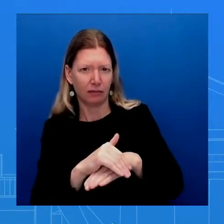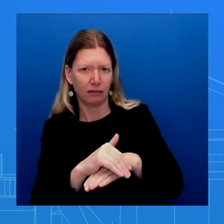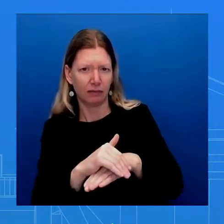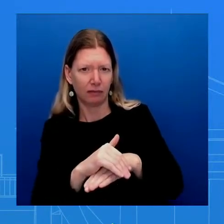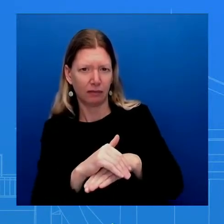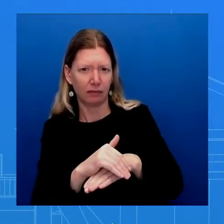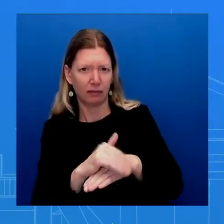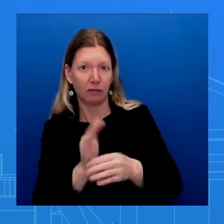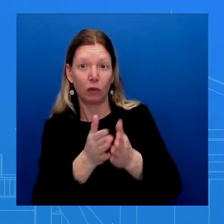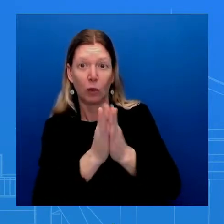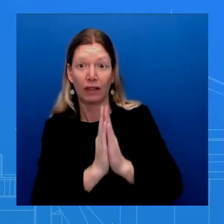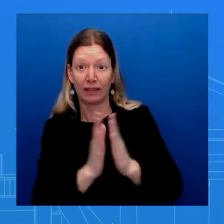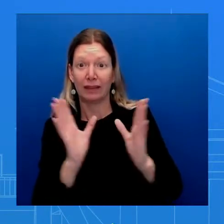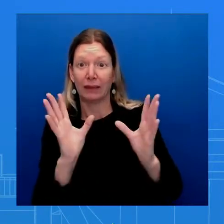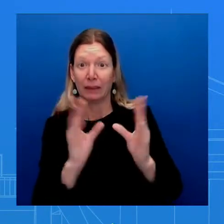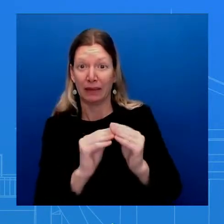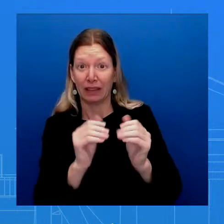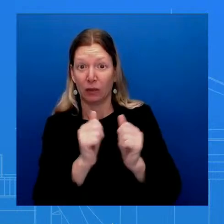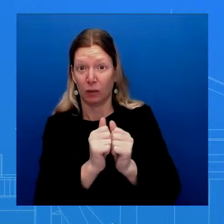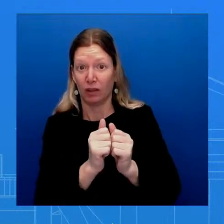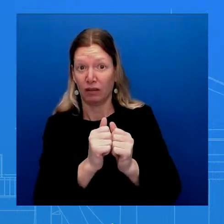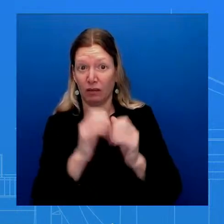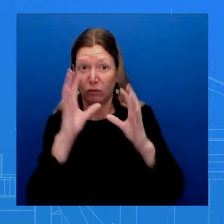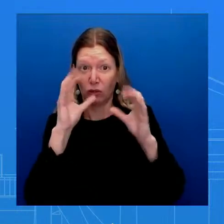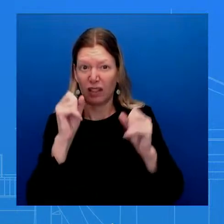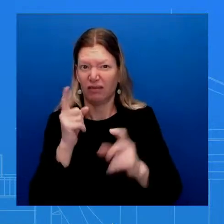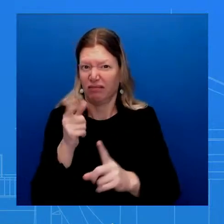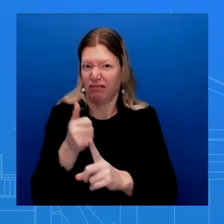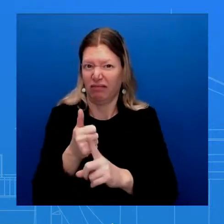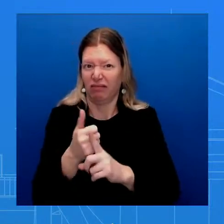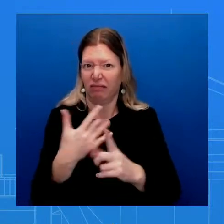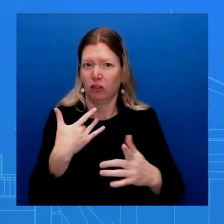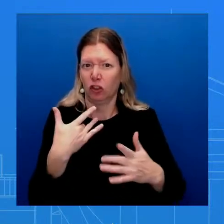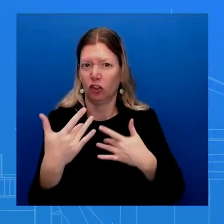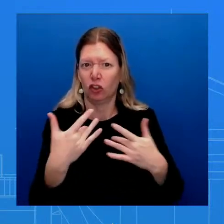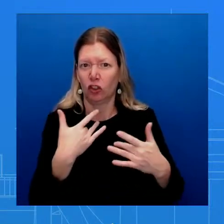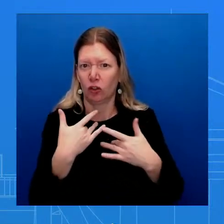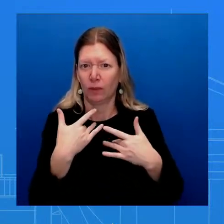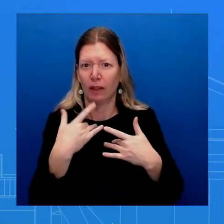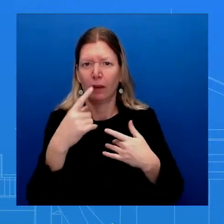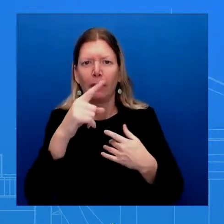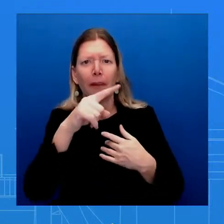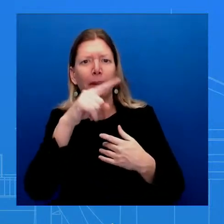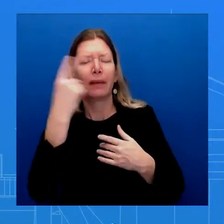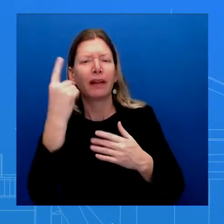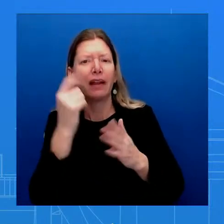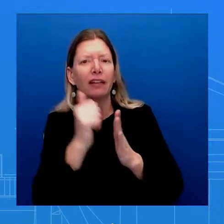He's very concerned about the Black agenda falling along the wayside and issues like laws